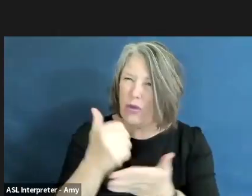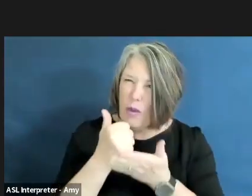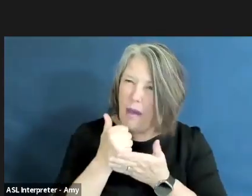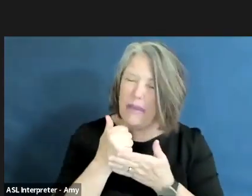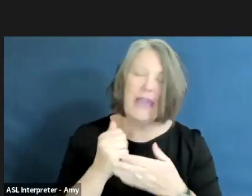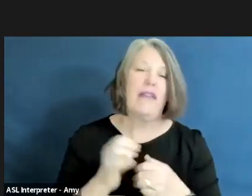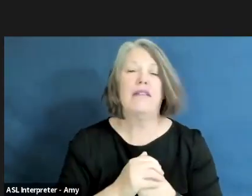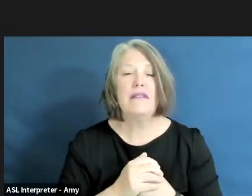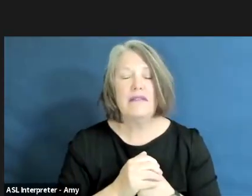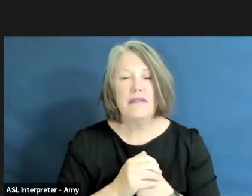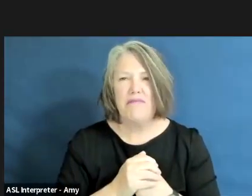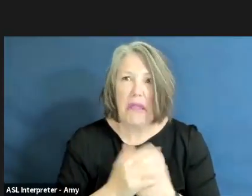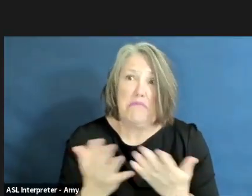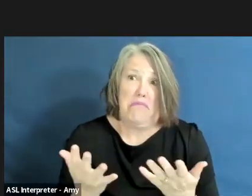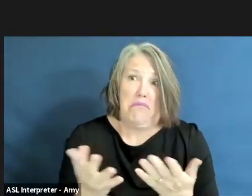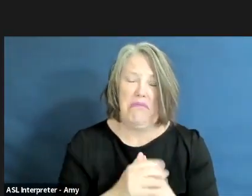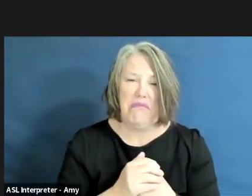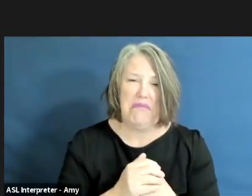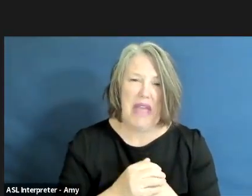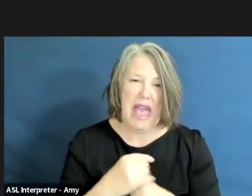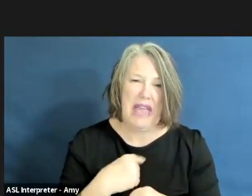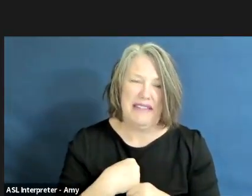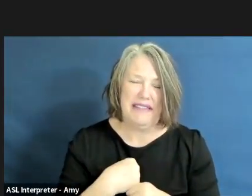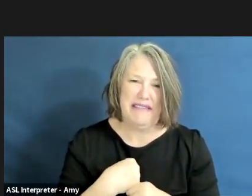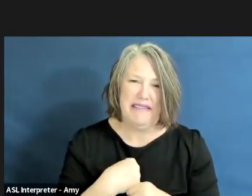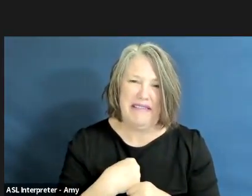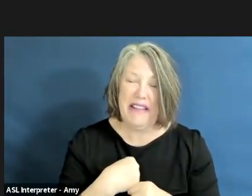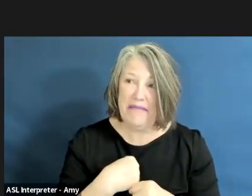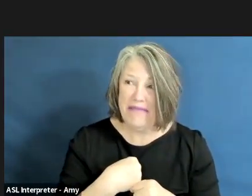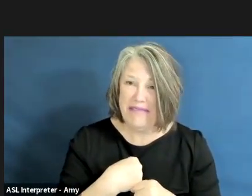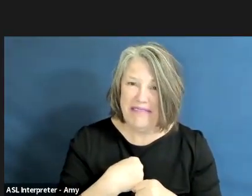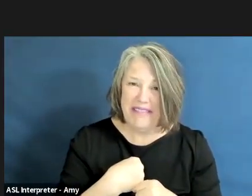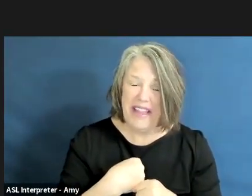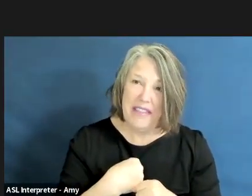It just, you know, happy sunshiny kid coming in the door.